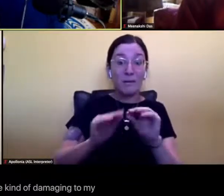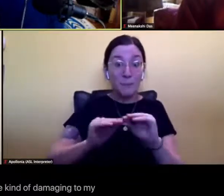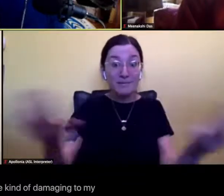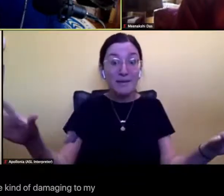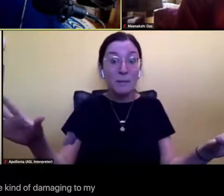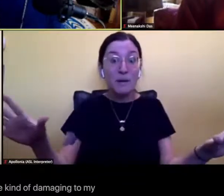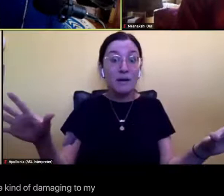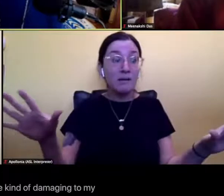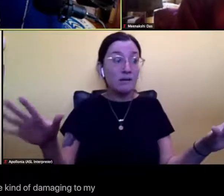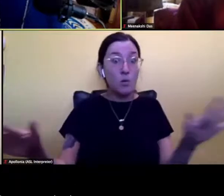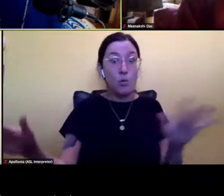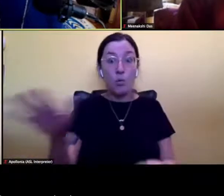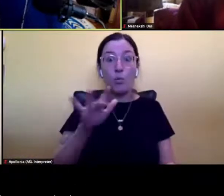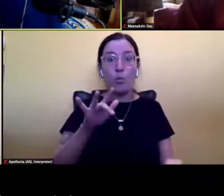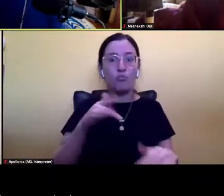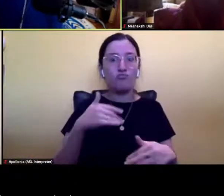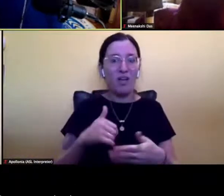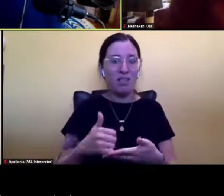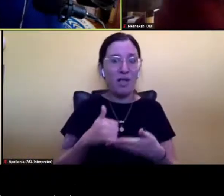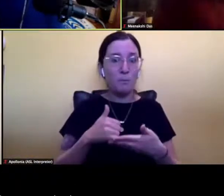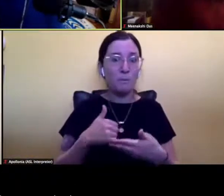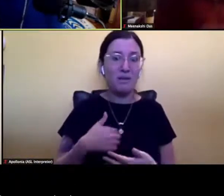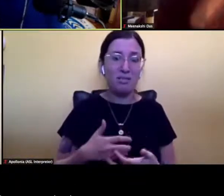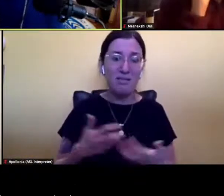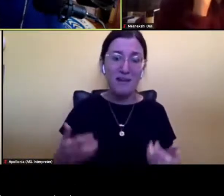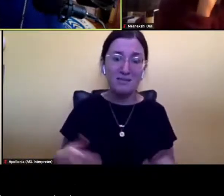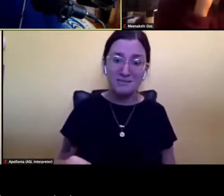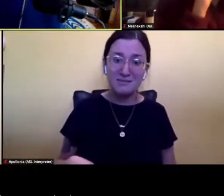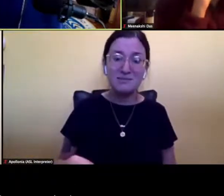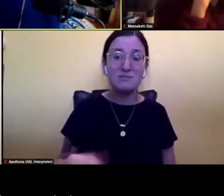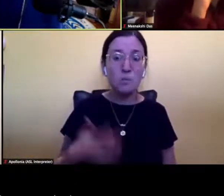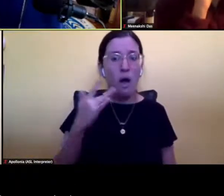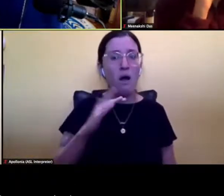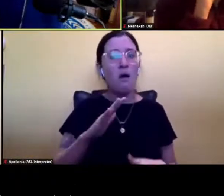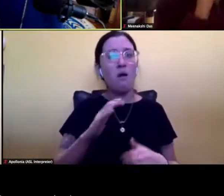that everybody is on telework because I've been able to pace myself. I've been able